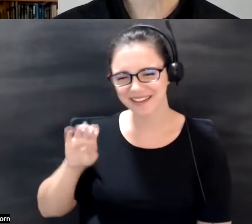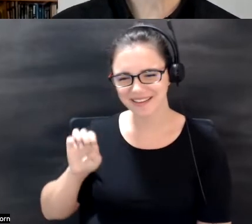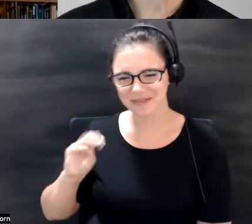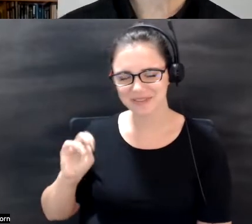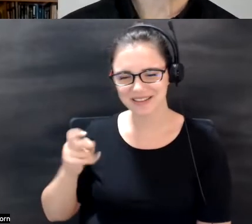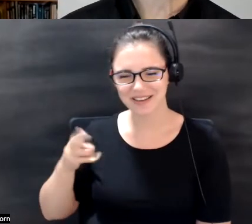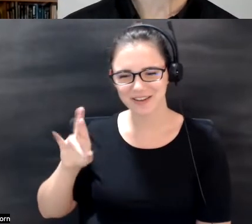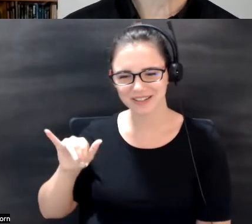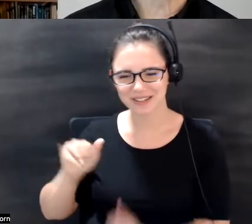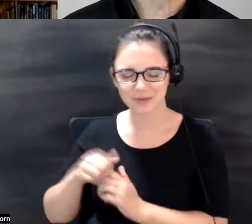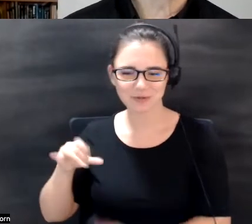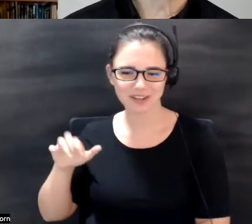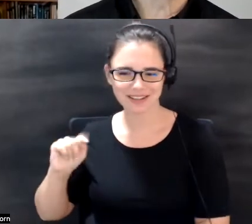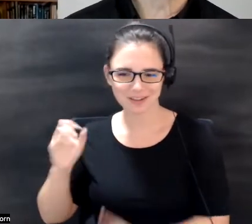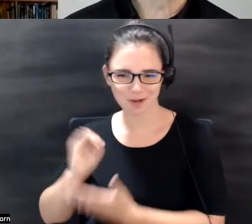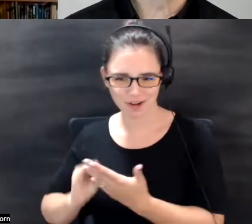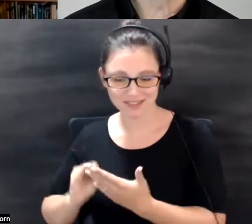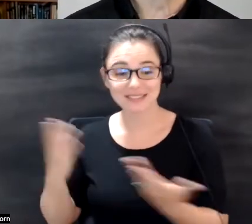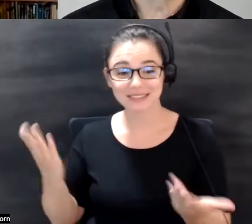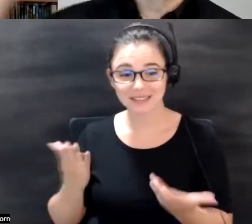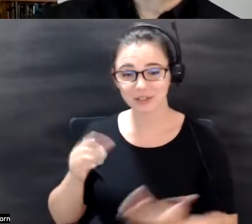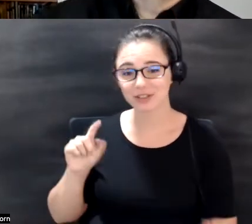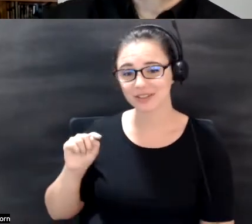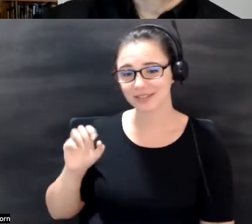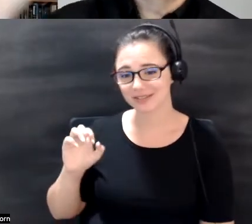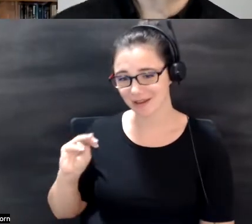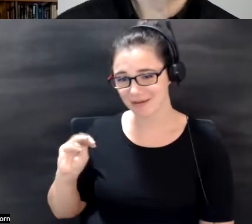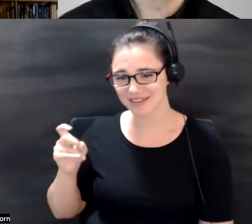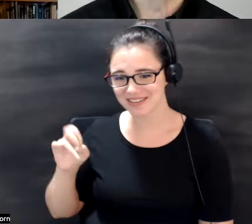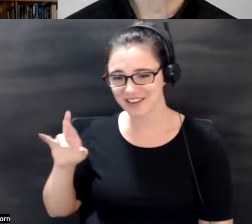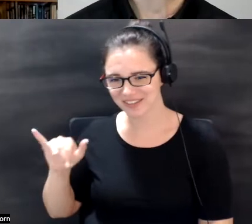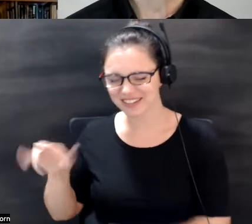With me today our co-host Tom McGary also with Dracut Arts;